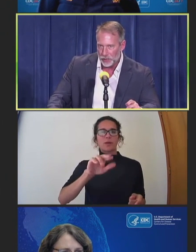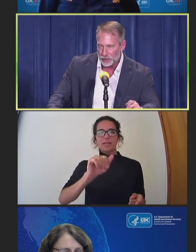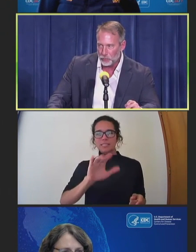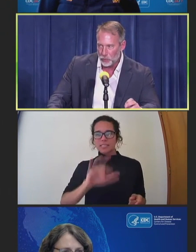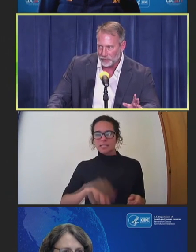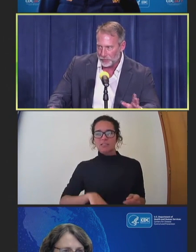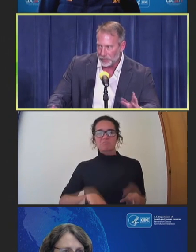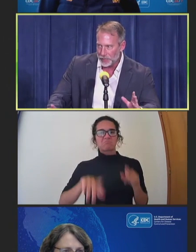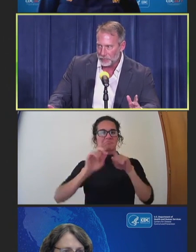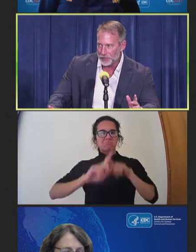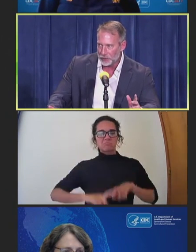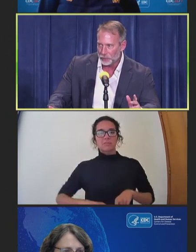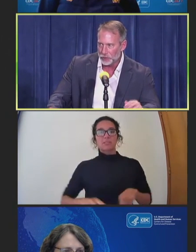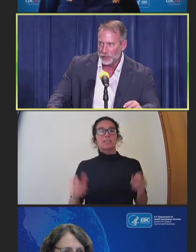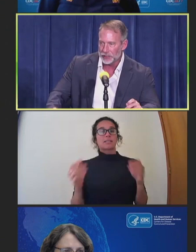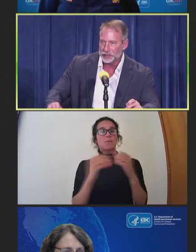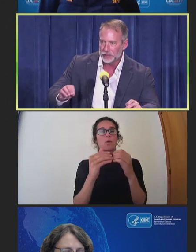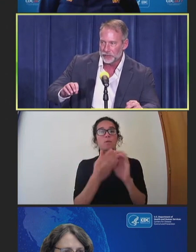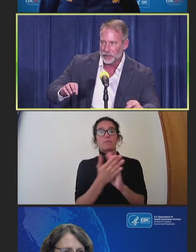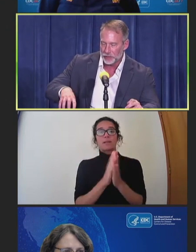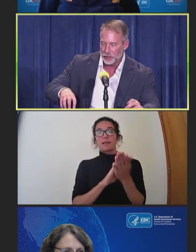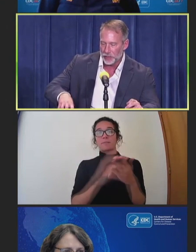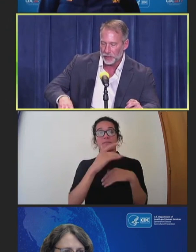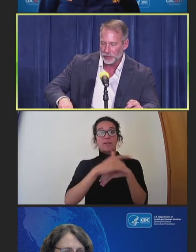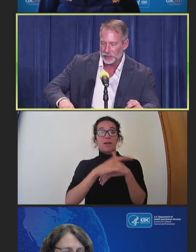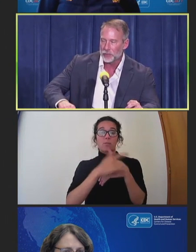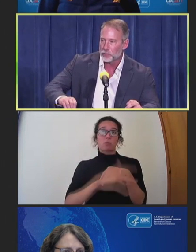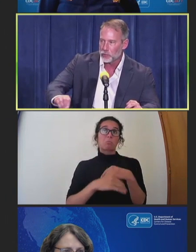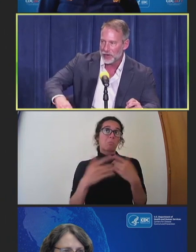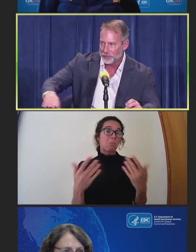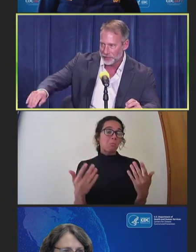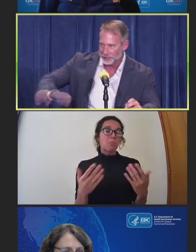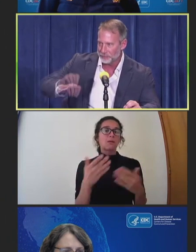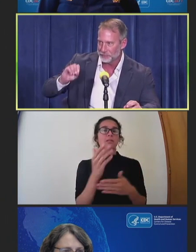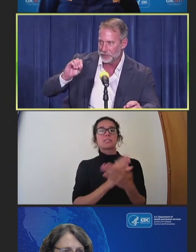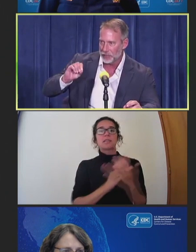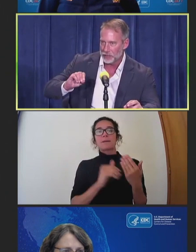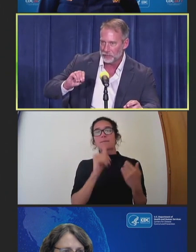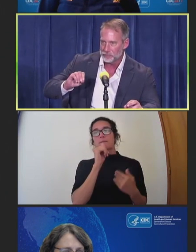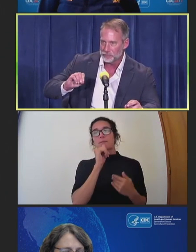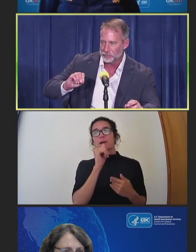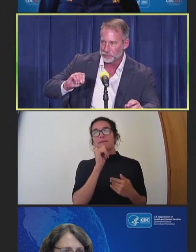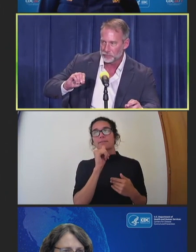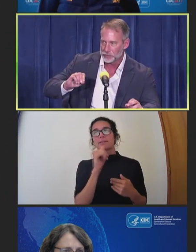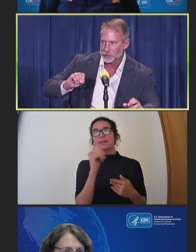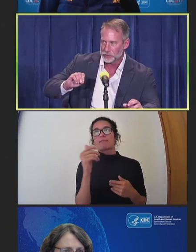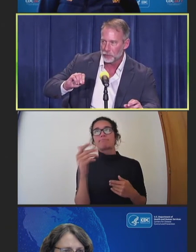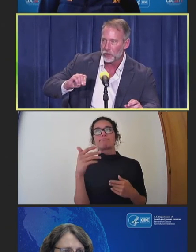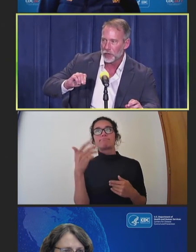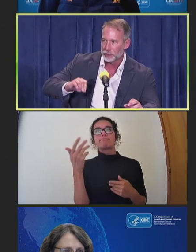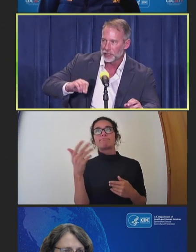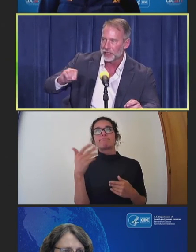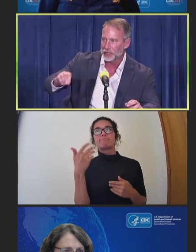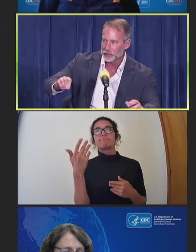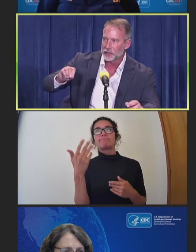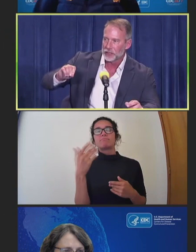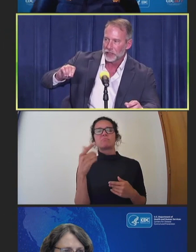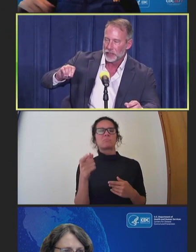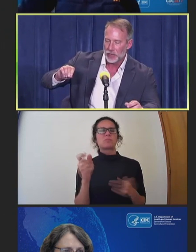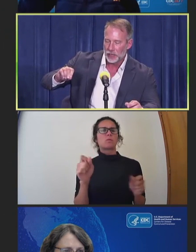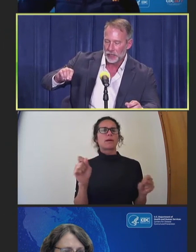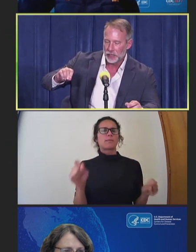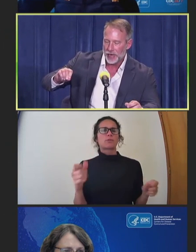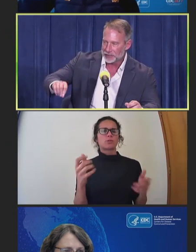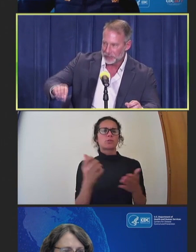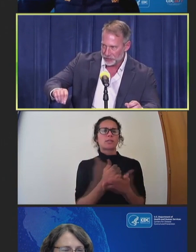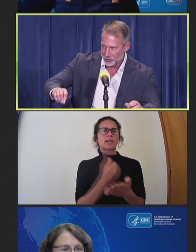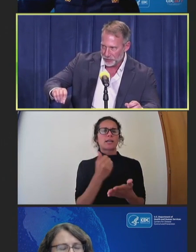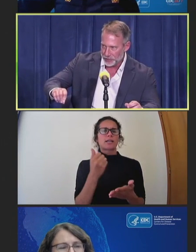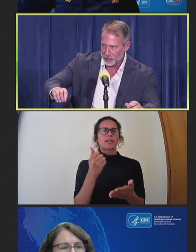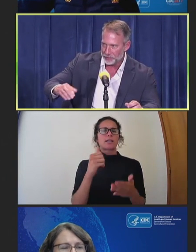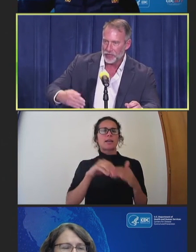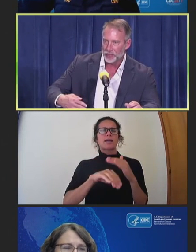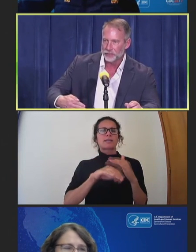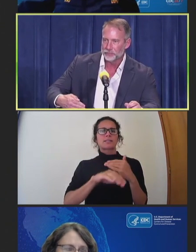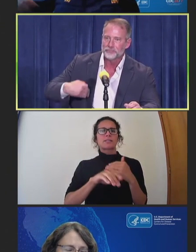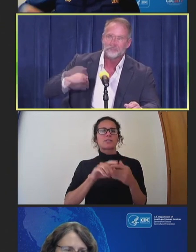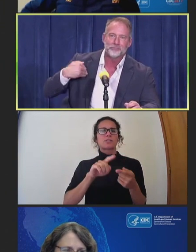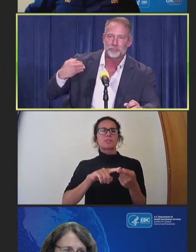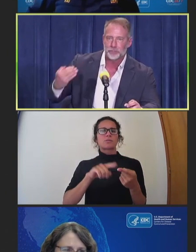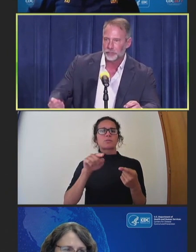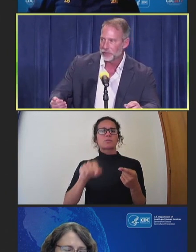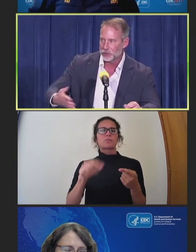as more of it became available, some private, they were able to get access to it if they,